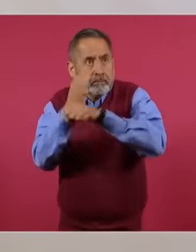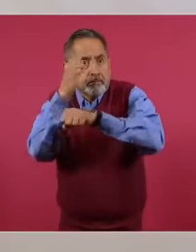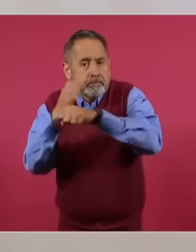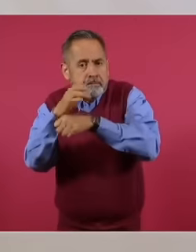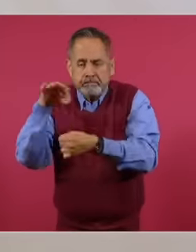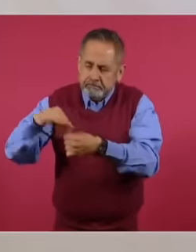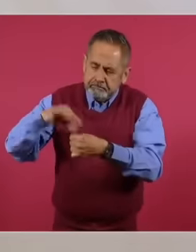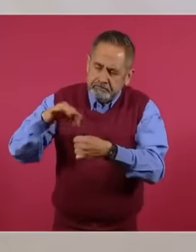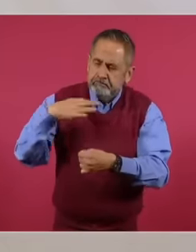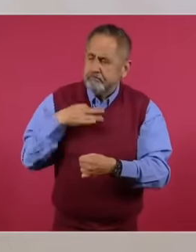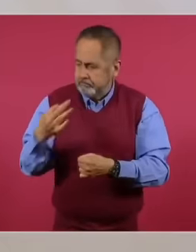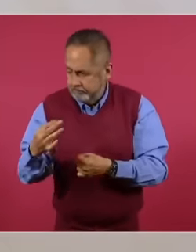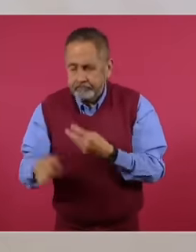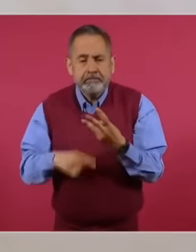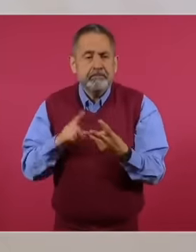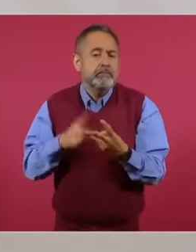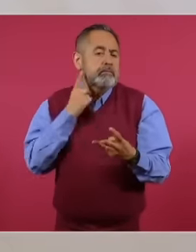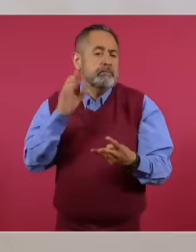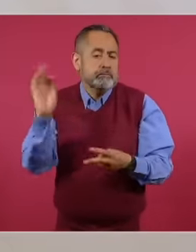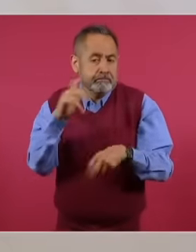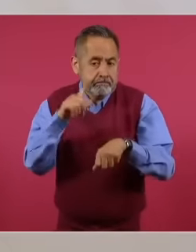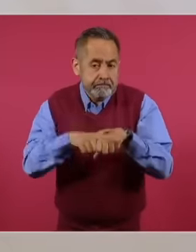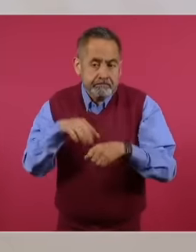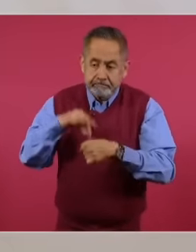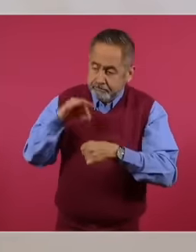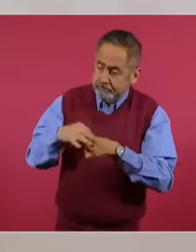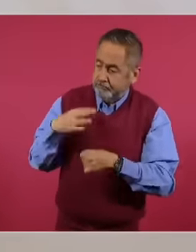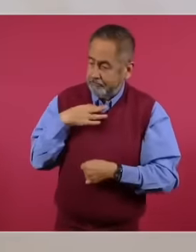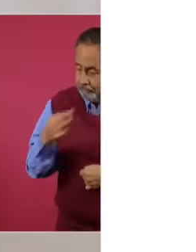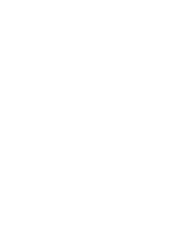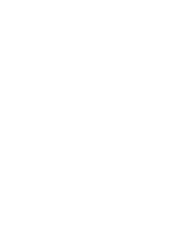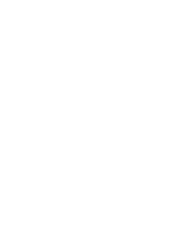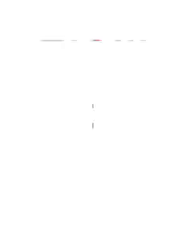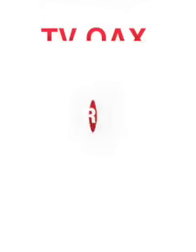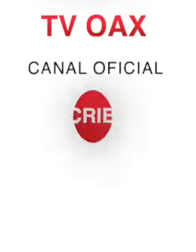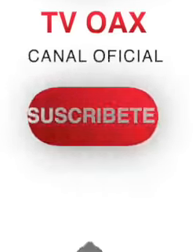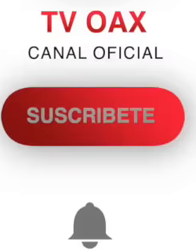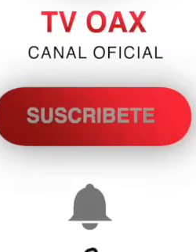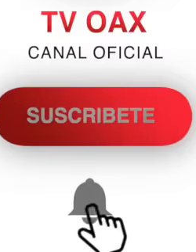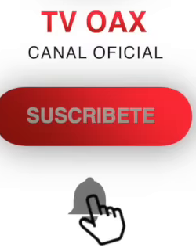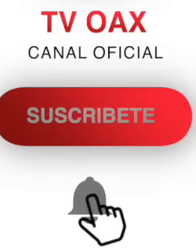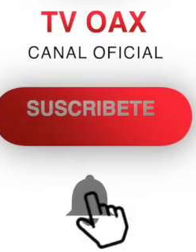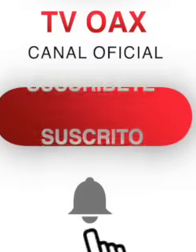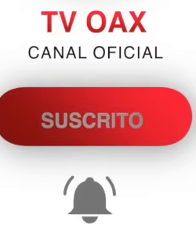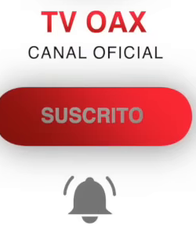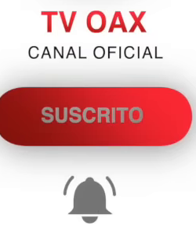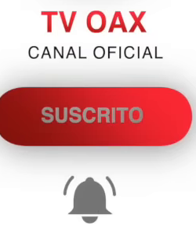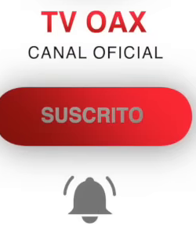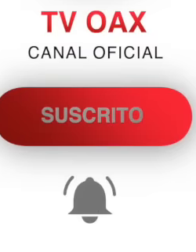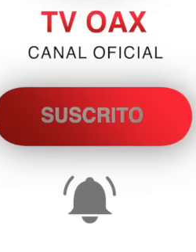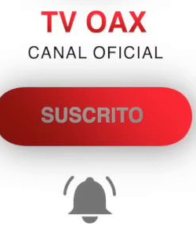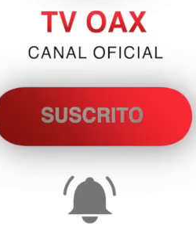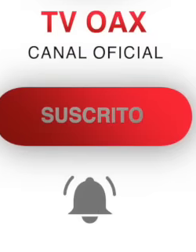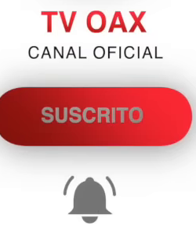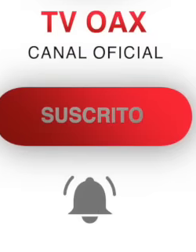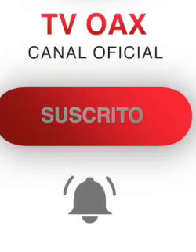to the federal deputies to the senators to the governors to the president of the republic now